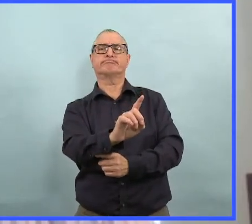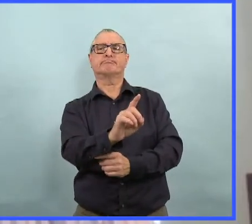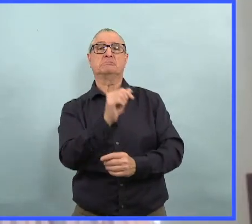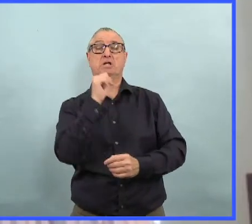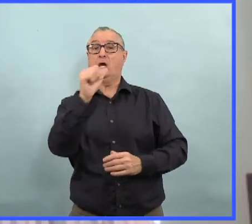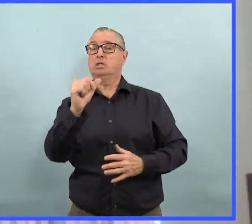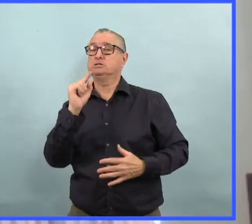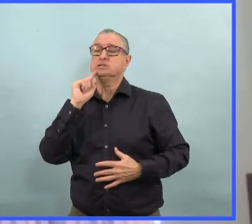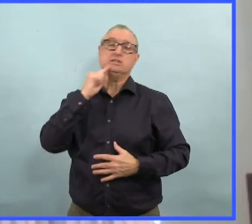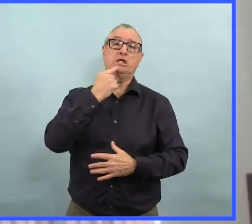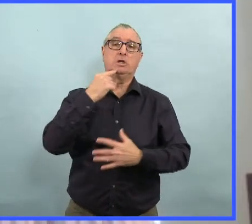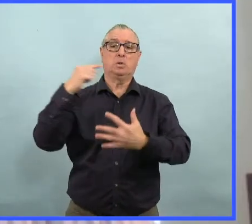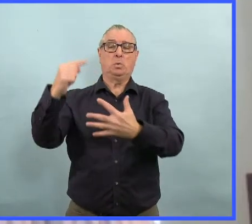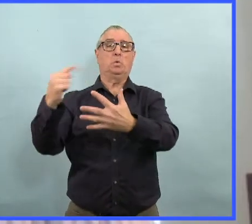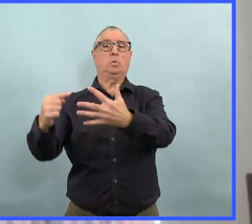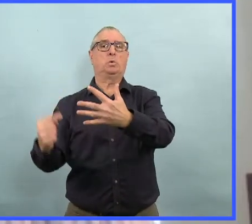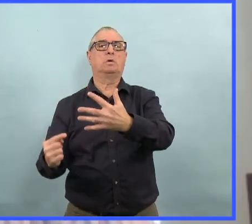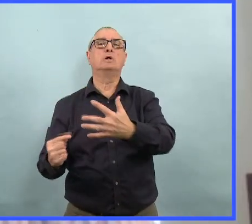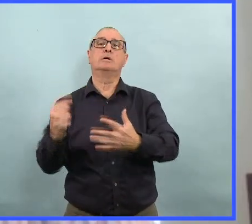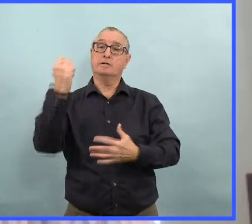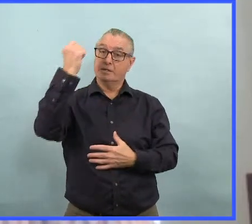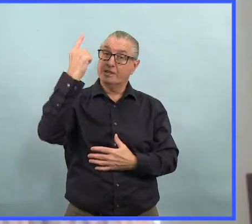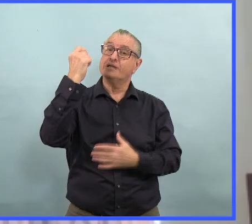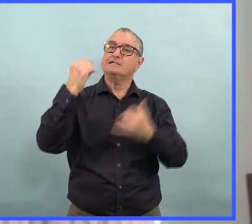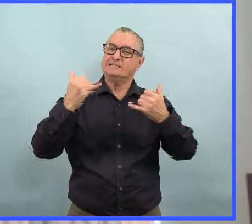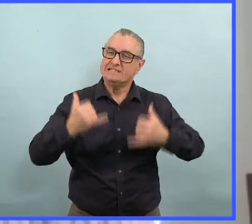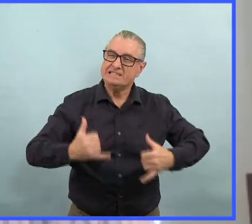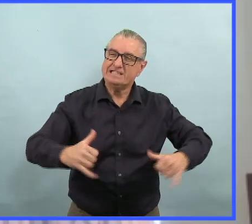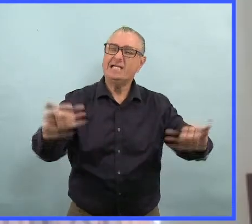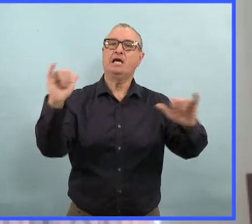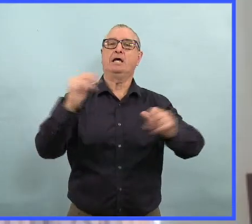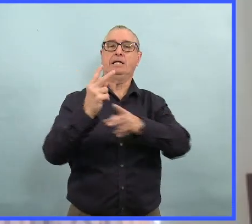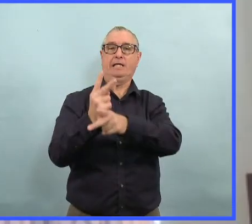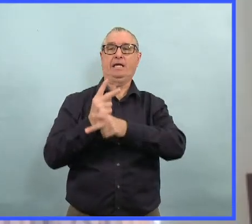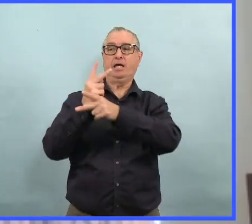on the health care system so we couldn't really rely on on something like you're you're describing